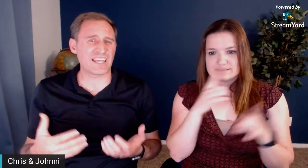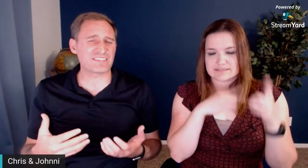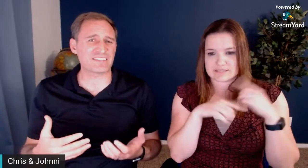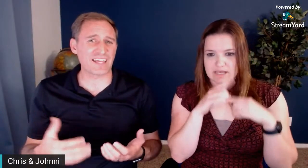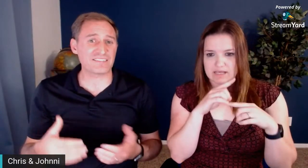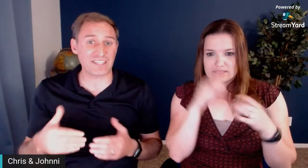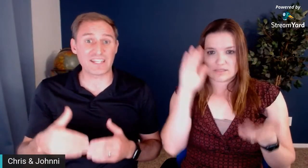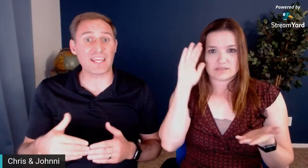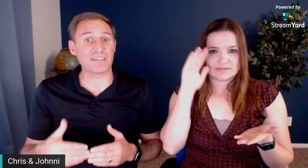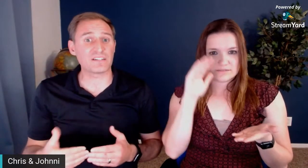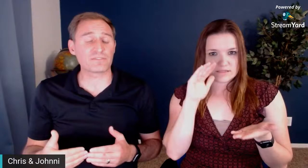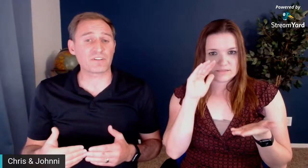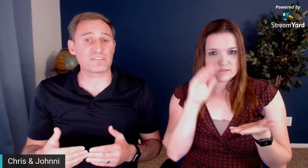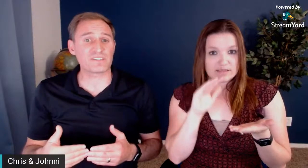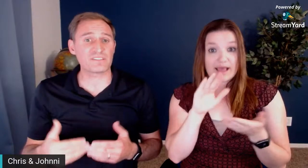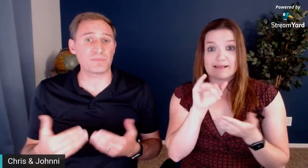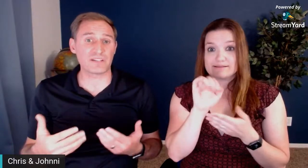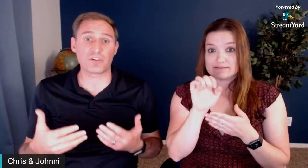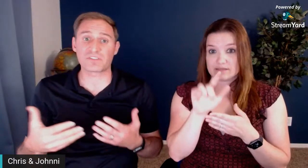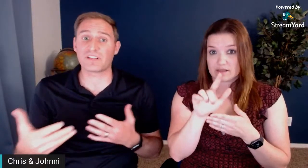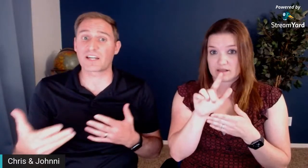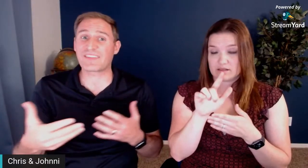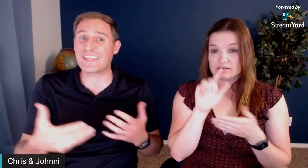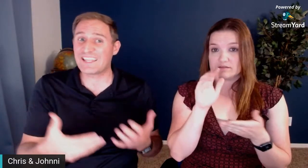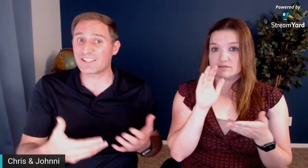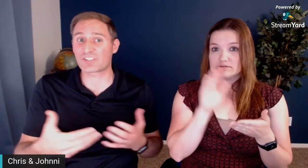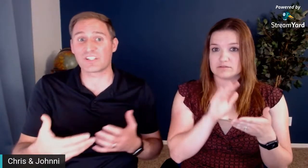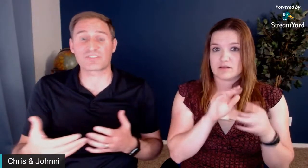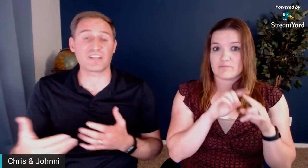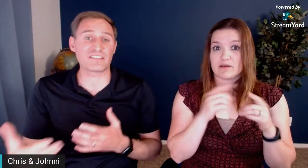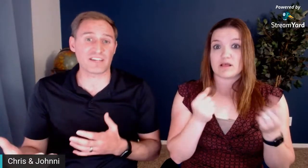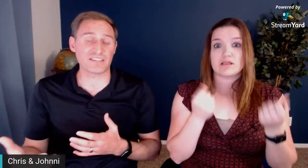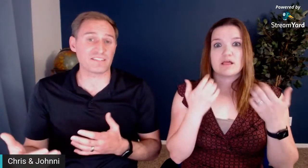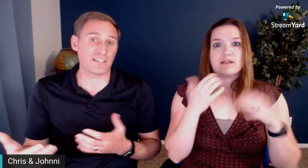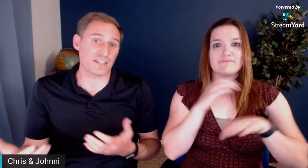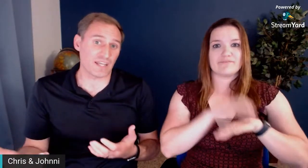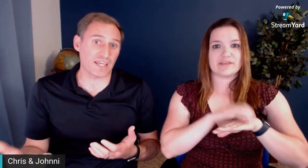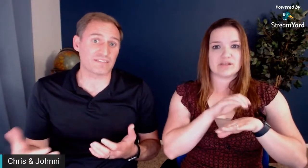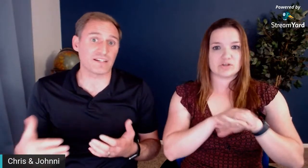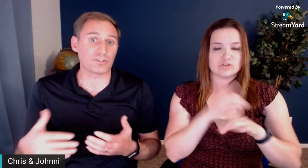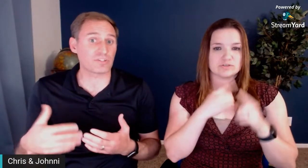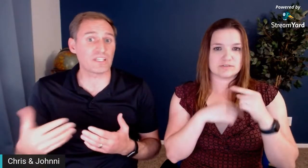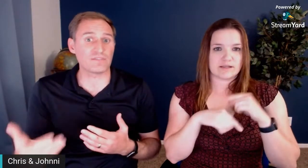less and less in asl for instance but there is a lot of english initialized science in asl or even